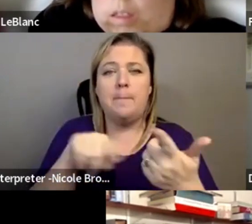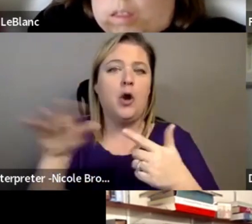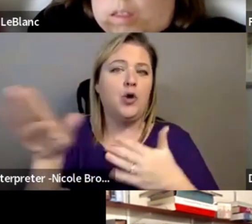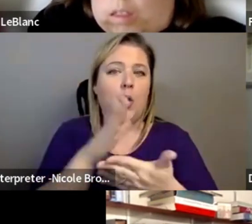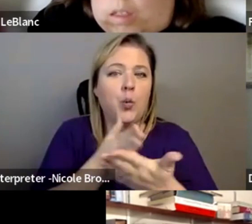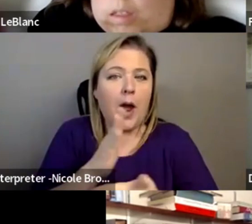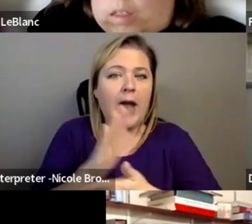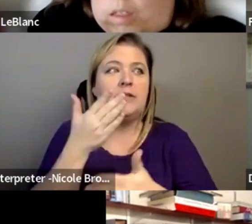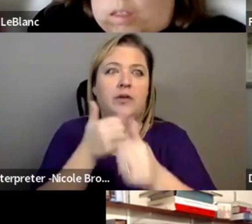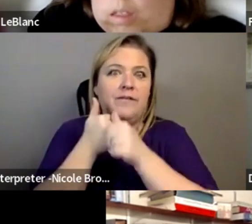the law as employees.